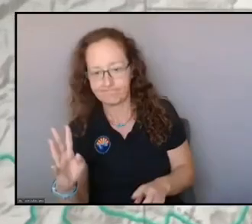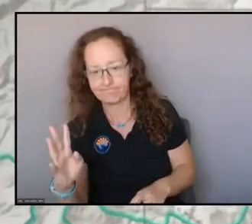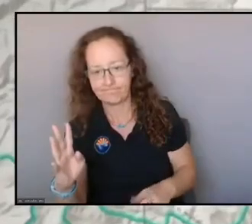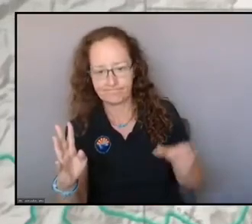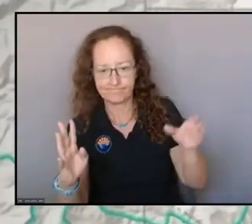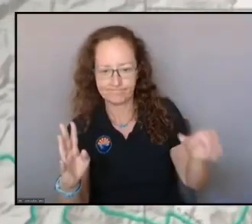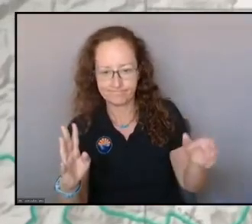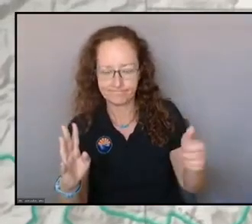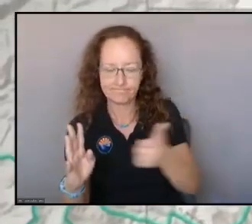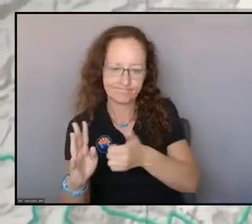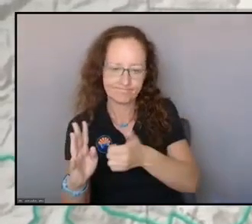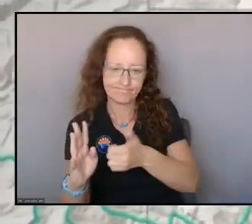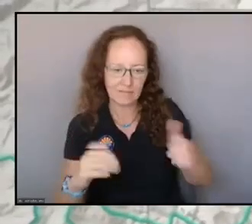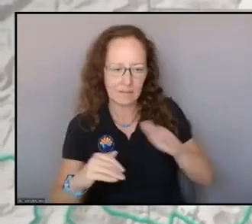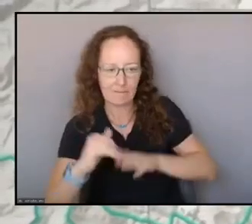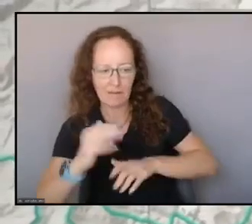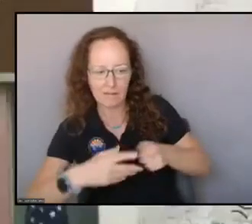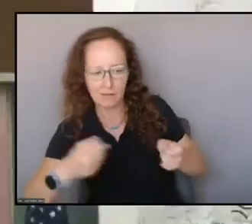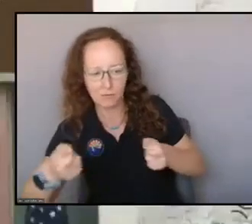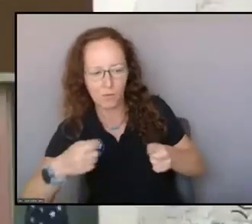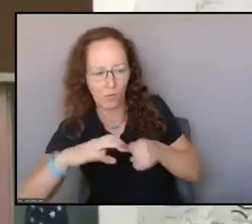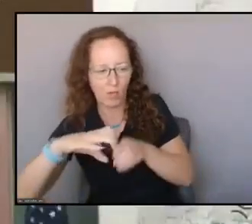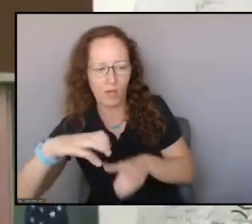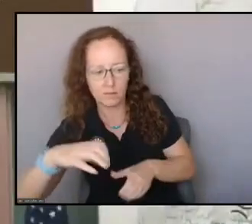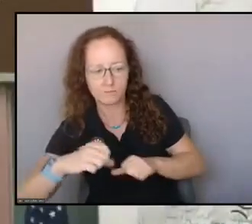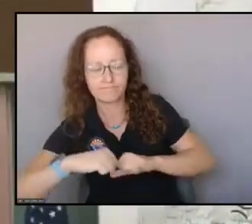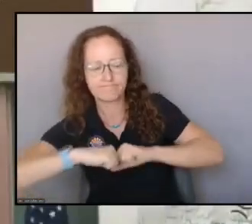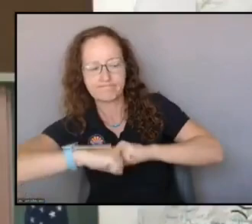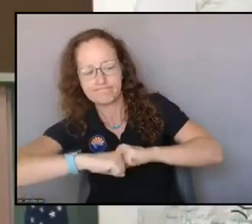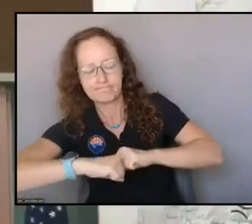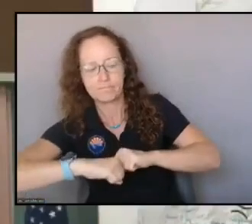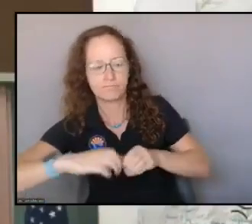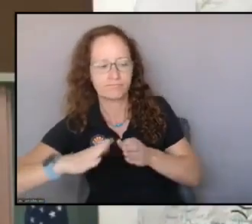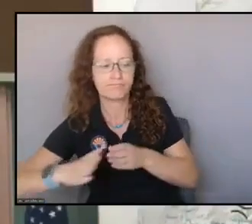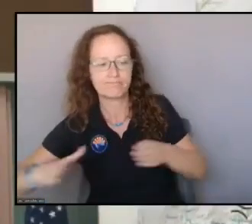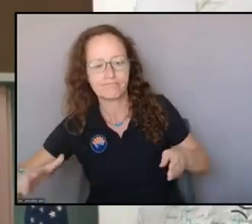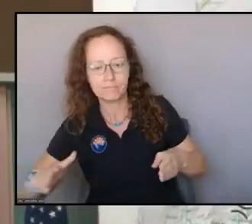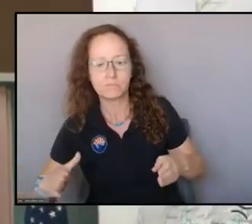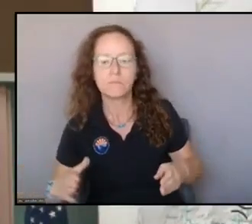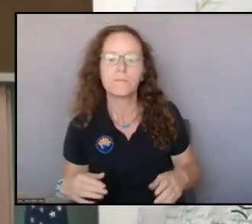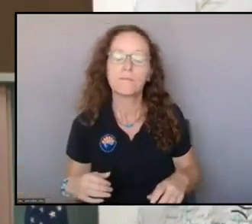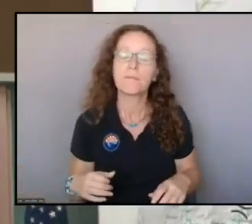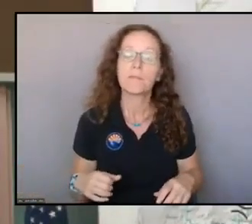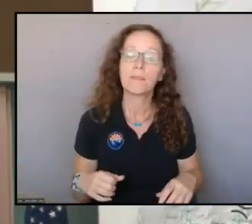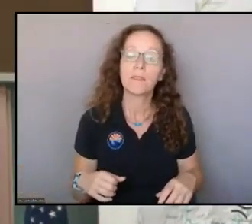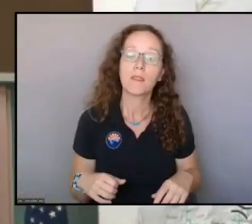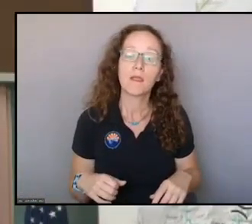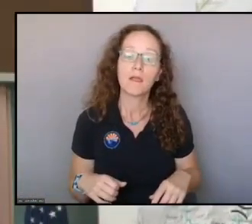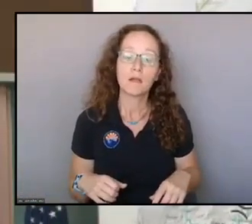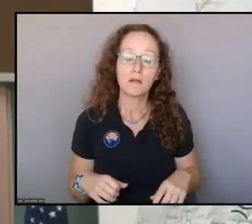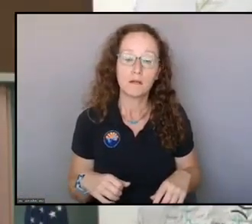THAT IS WHY WE HAVE FOLKS OFF OVER HERE A LITTLE BIT BUILDING AND STRENGTHENING THOSE LINES, MOVING UP.